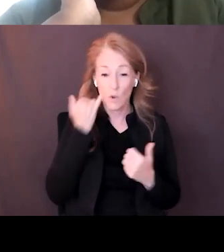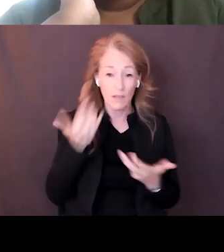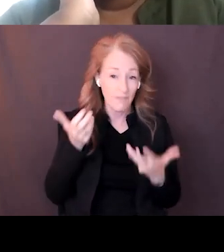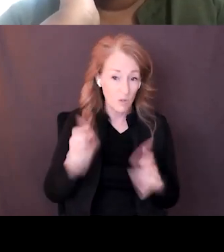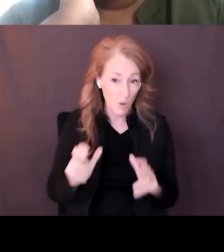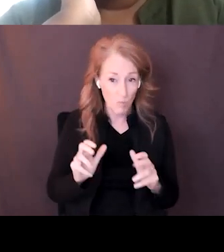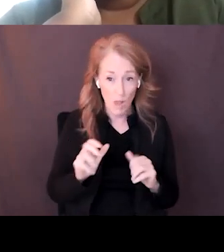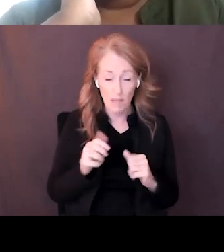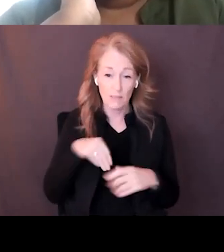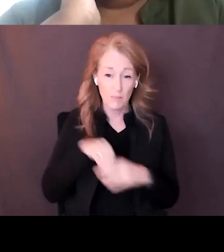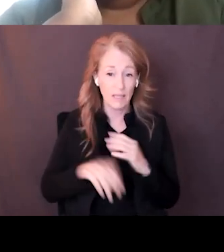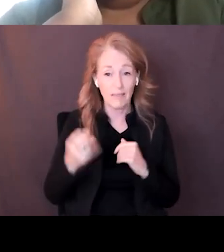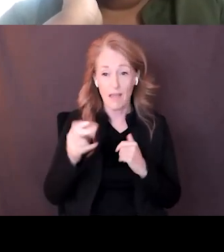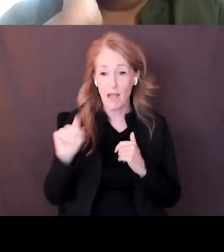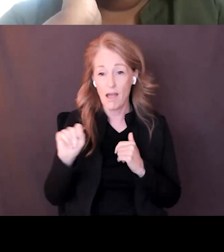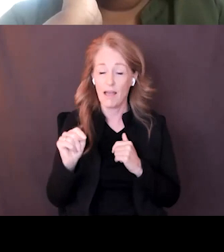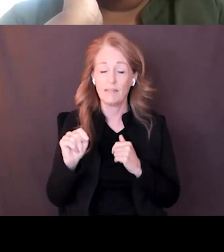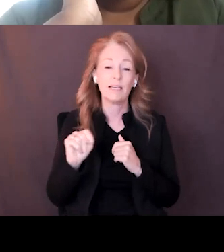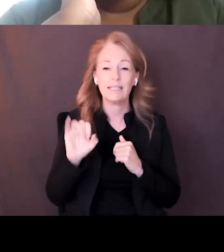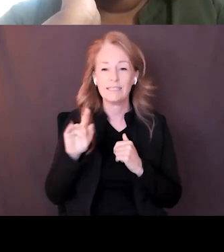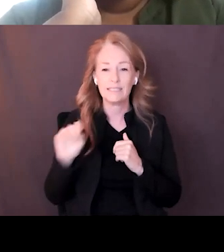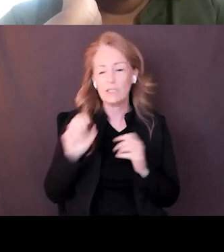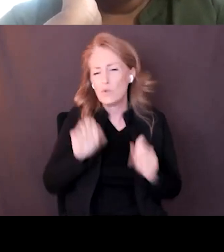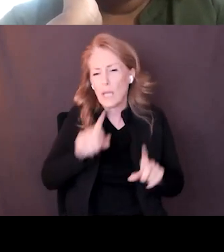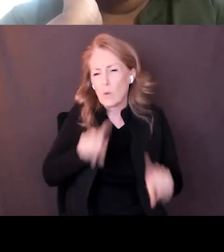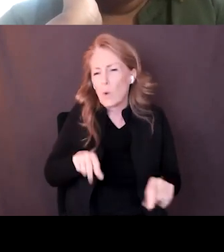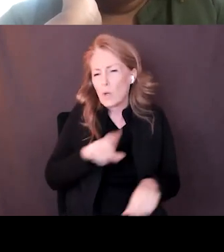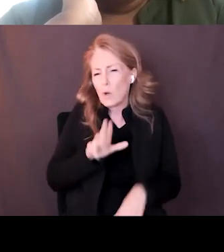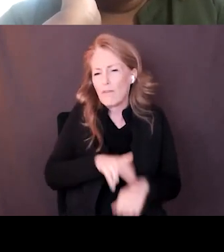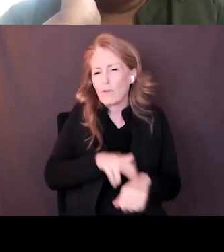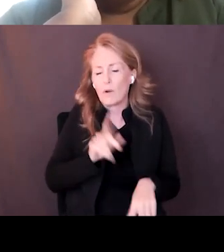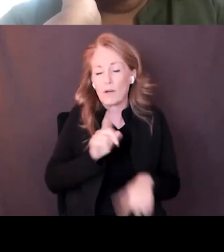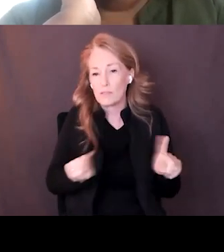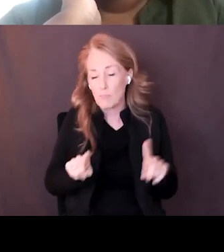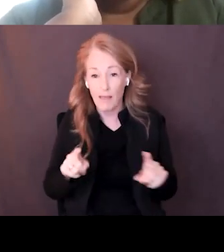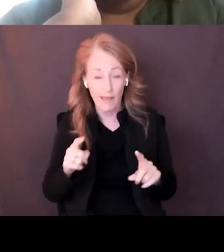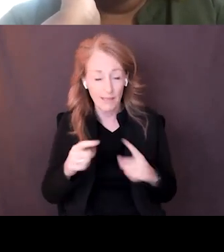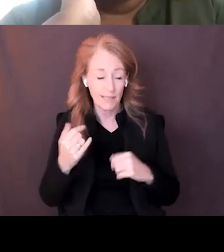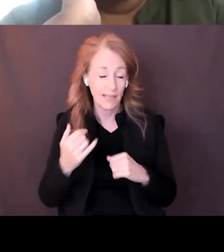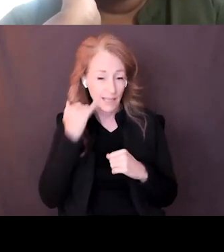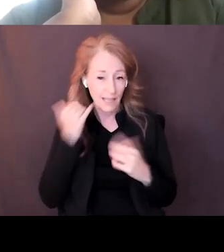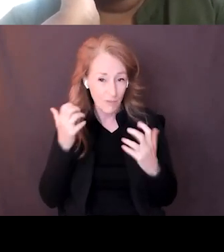FREE IS ALWAYS GREAT. LET US KNOW IF YOU ARE INTERESTED IN PARTICIPATING IN THE JAM AND